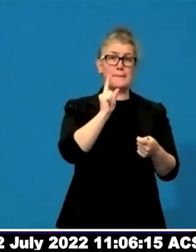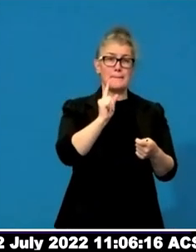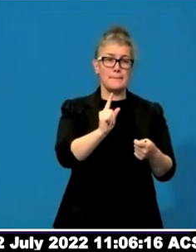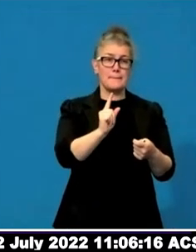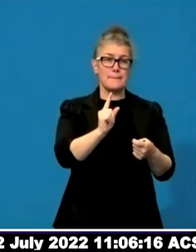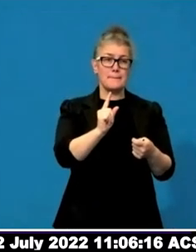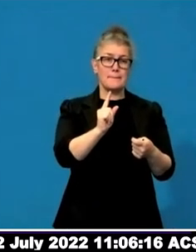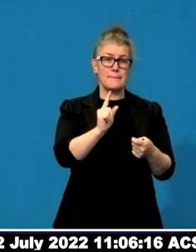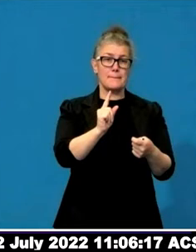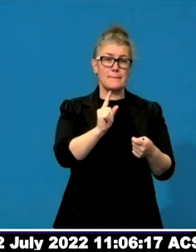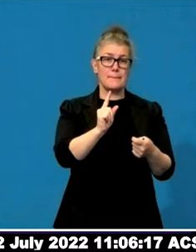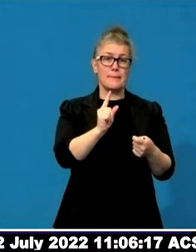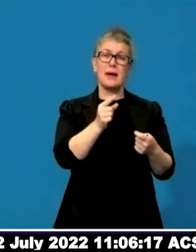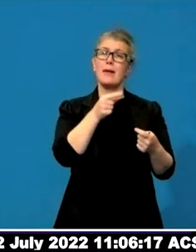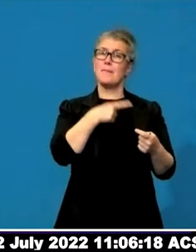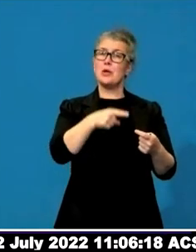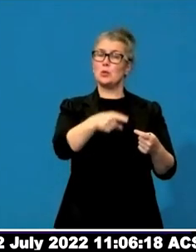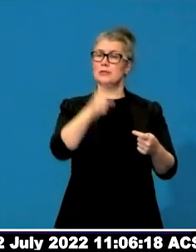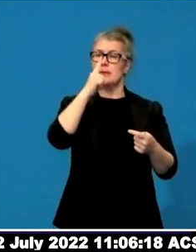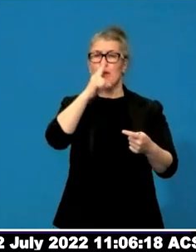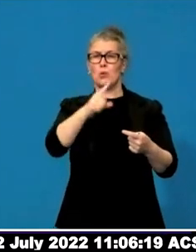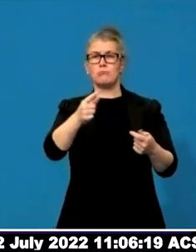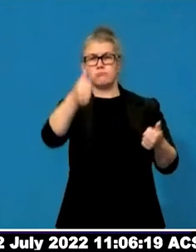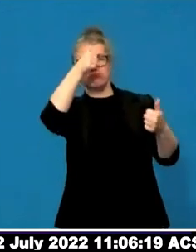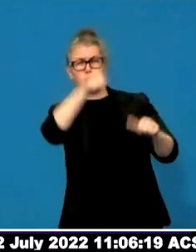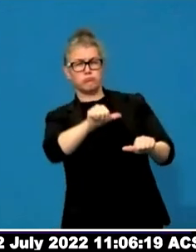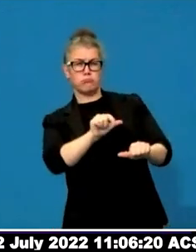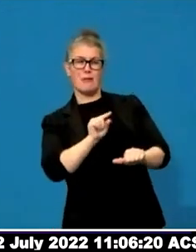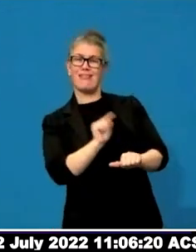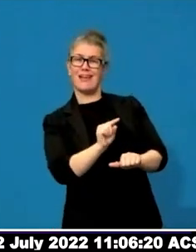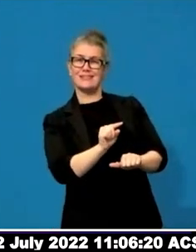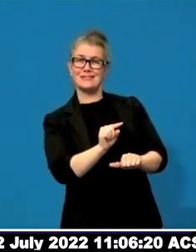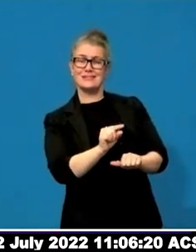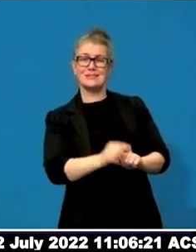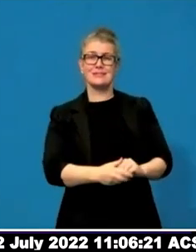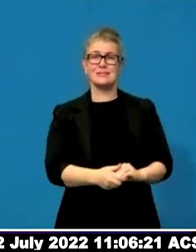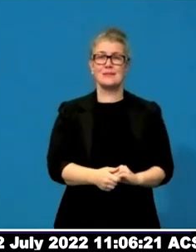street cred with the community and with people who use those services,